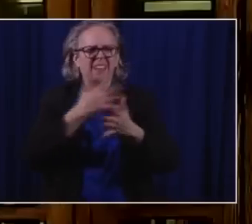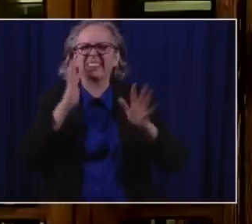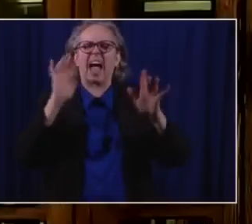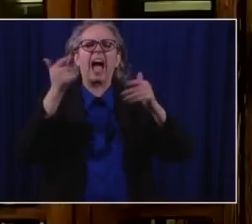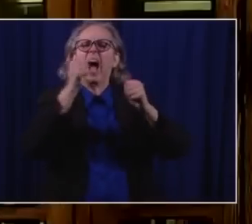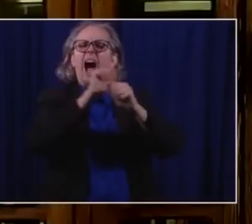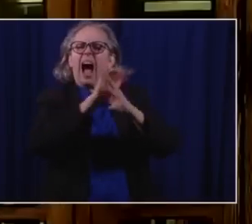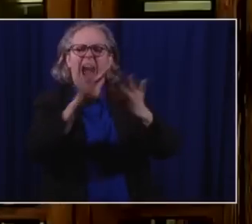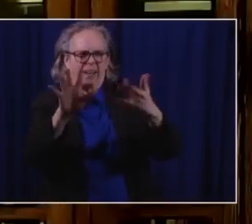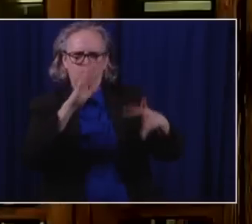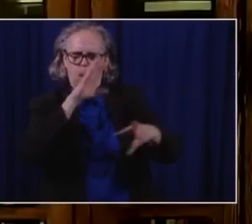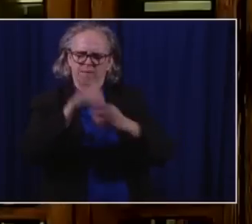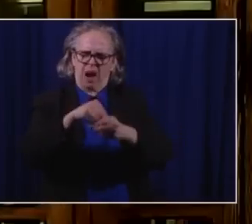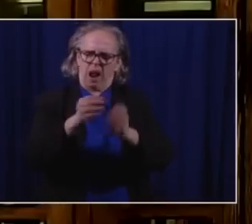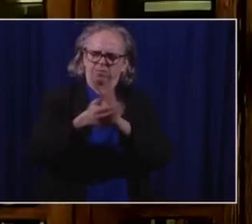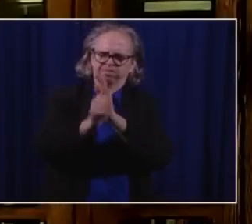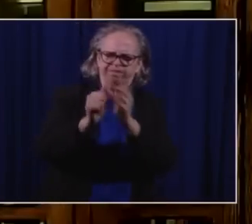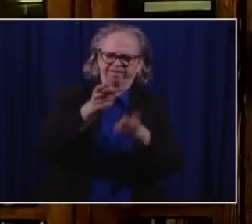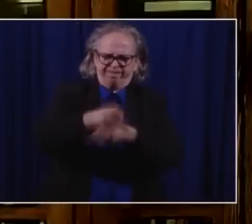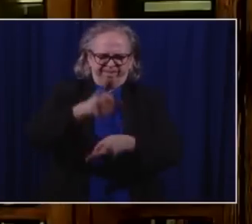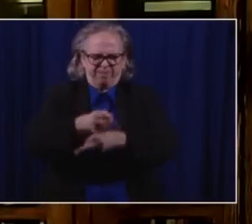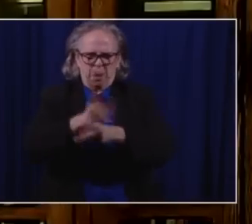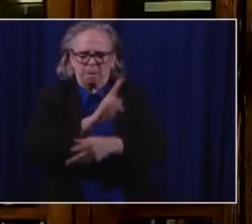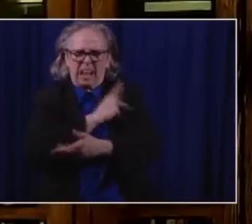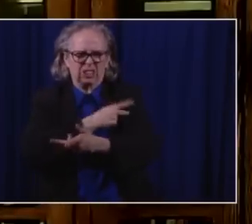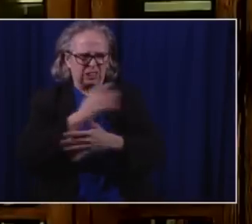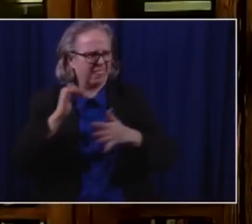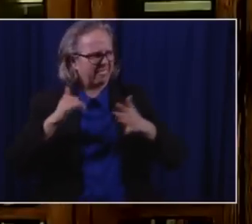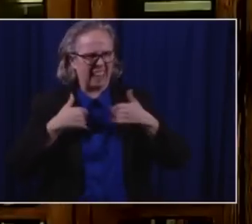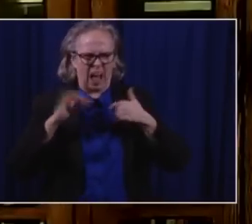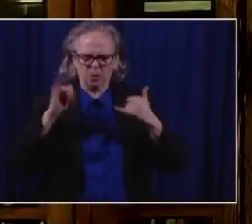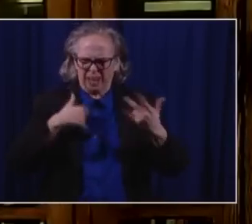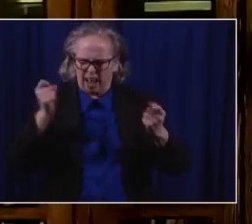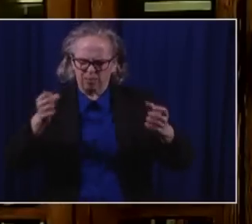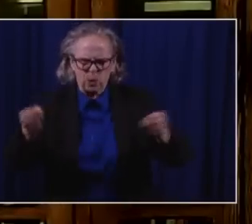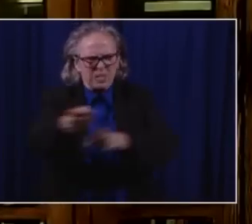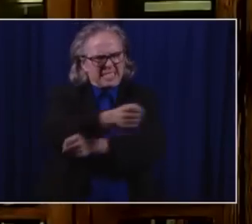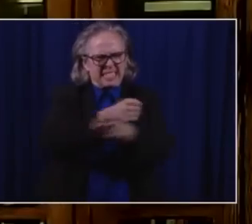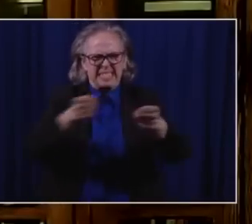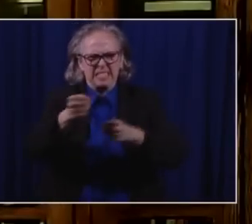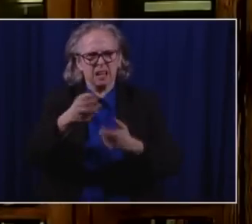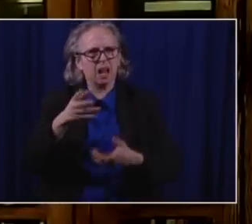emergency visits. Really taking primary care doctors taking a nurse practitioner is from outpatient ambulatory sites and